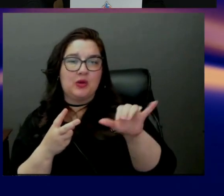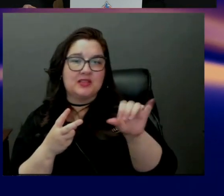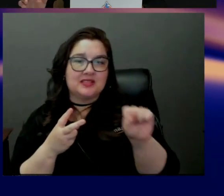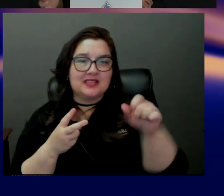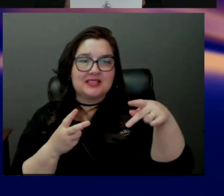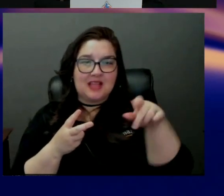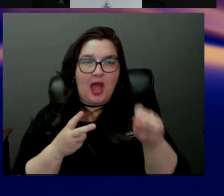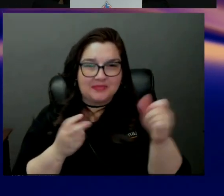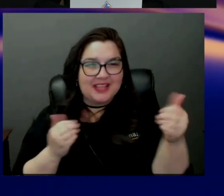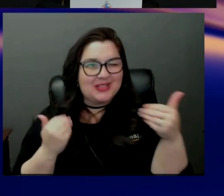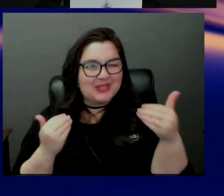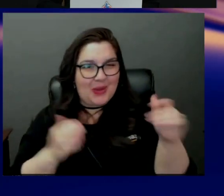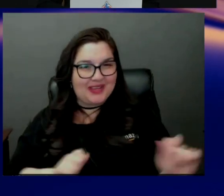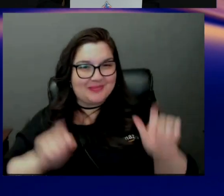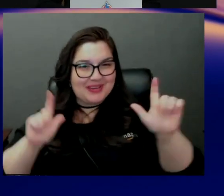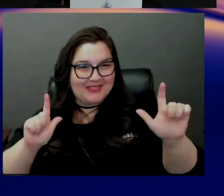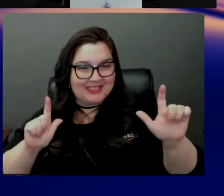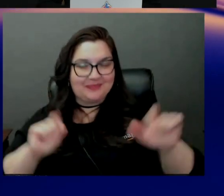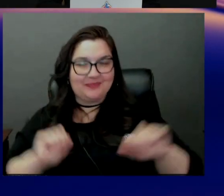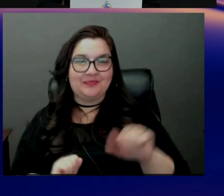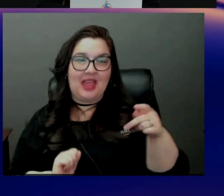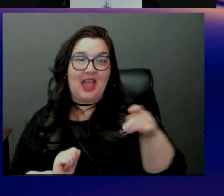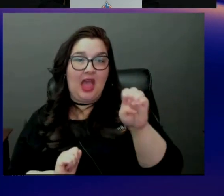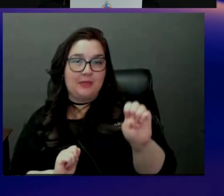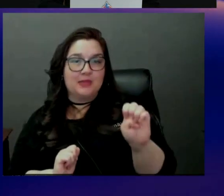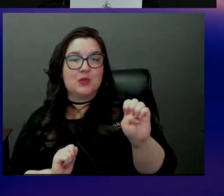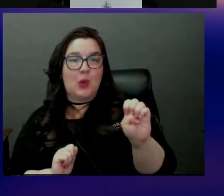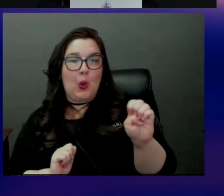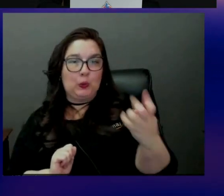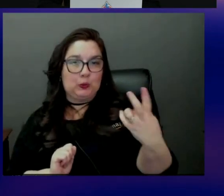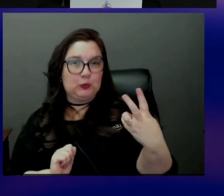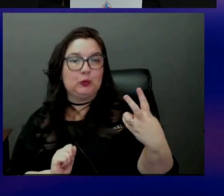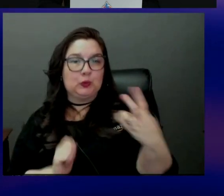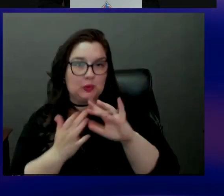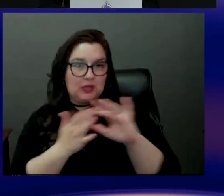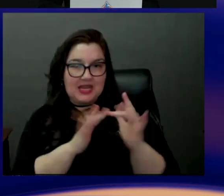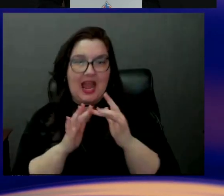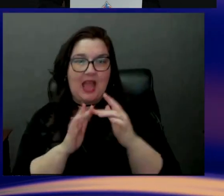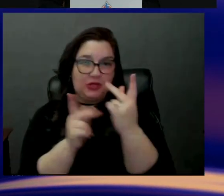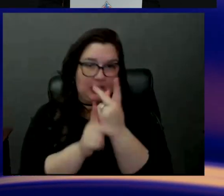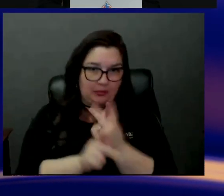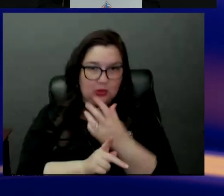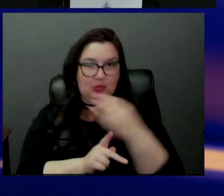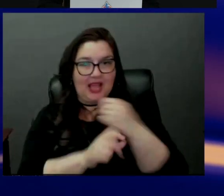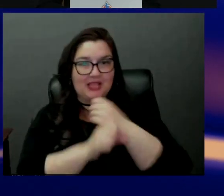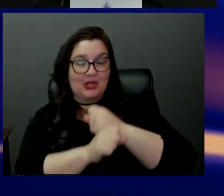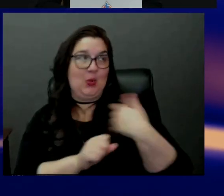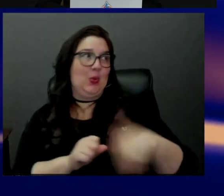So episode two, we covered networking, compute, and security- Oh, my! We unpacked a lot.